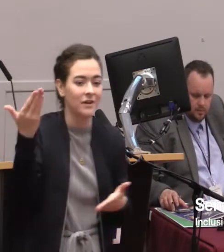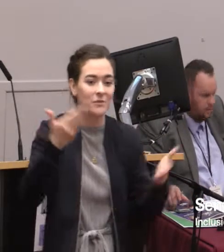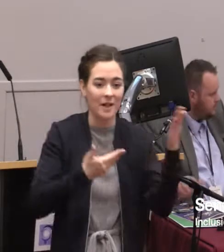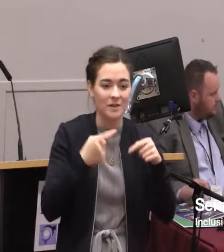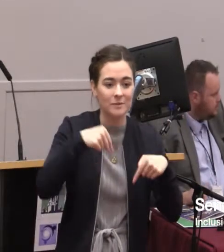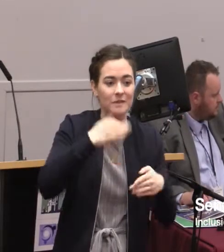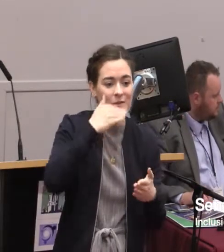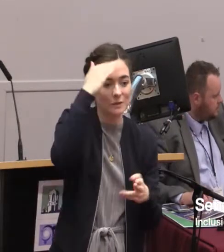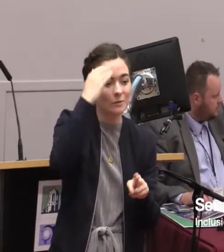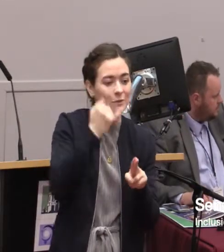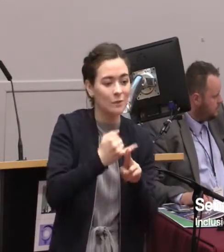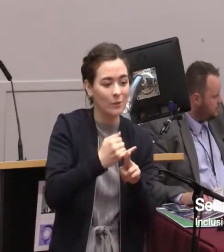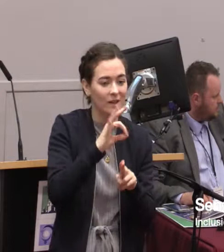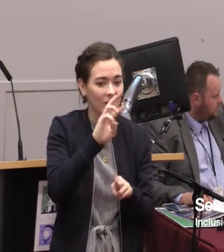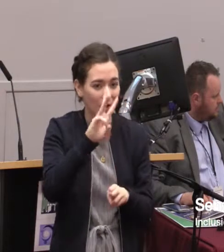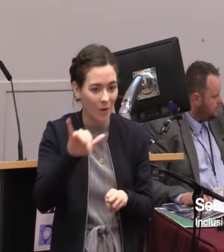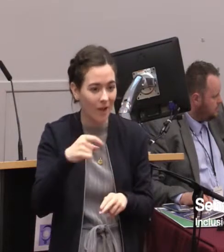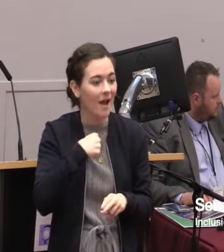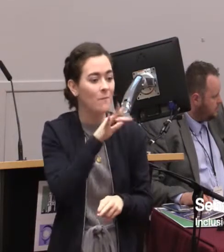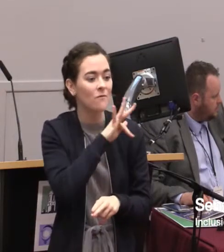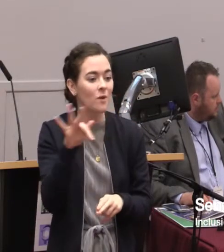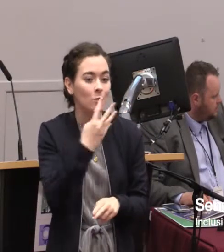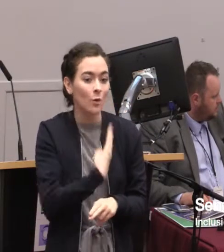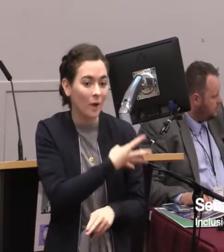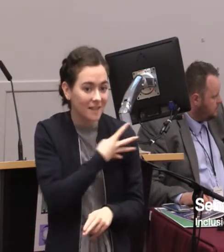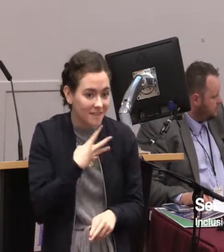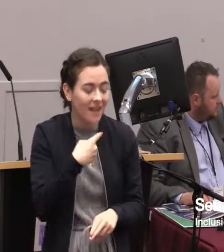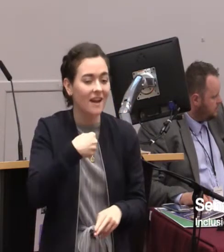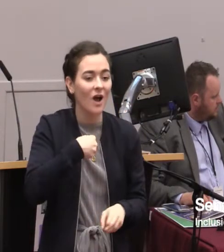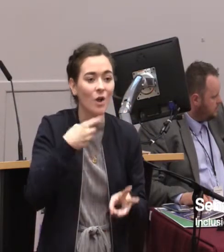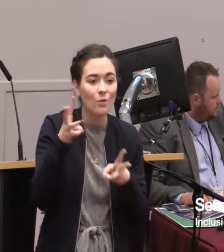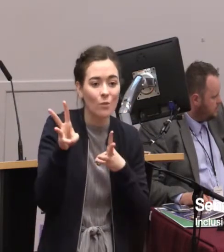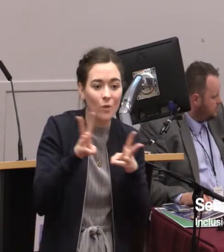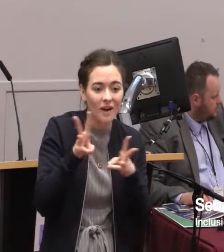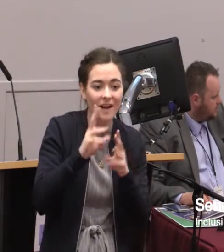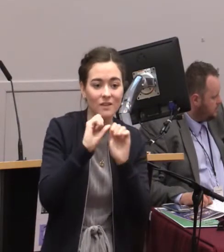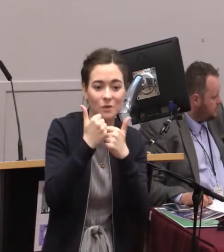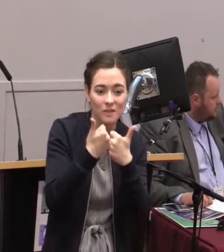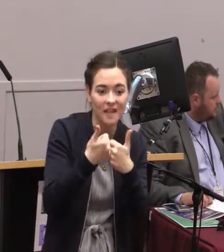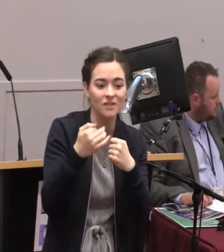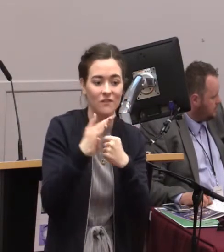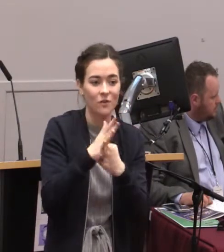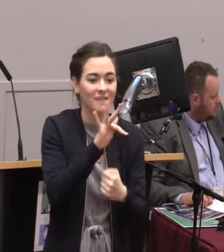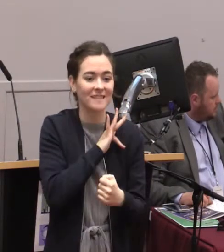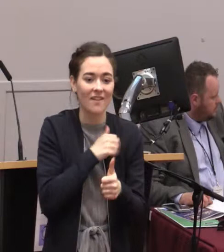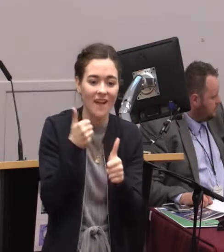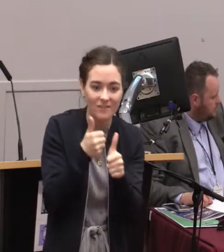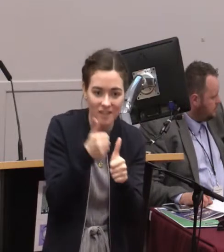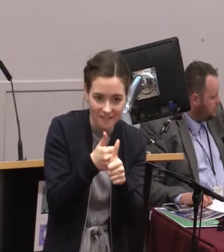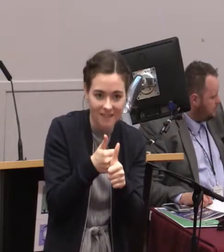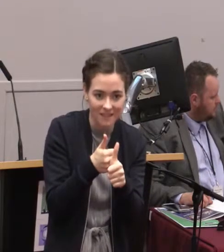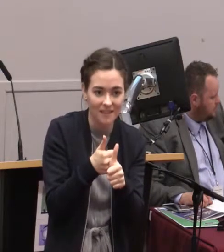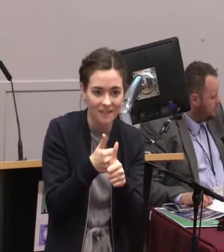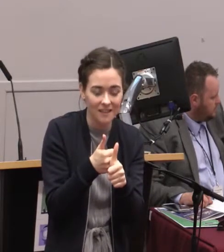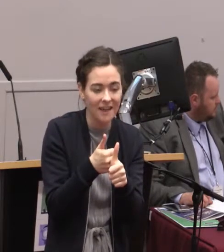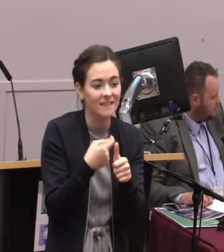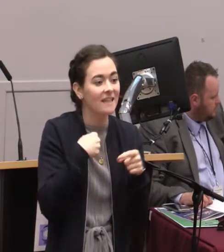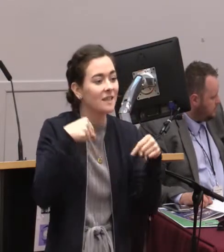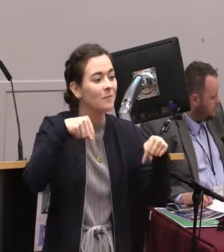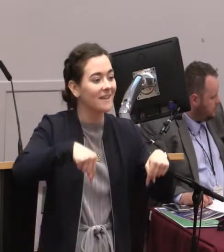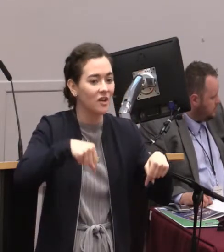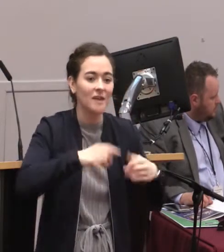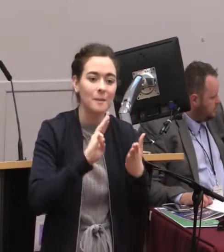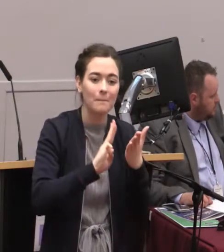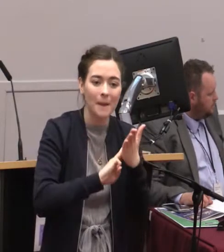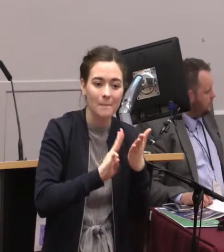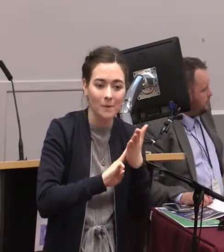I come from Croatia and I work for (unknown term) and I'm here is a member of Inclusion